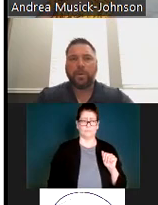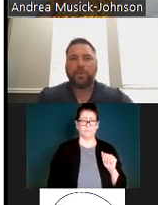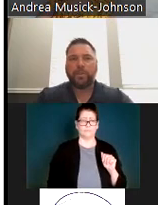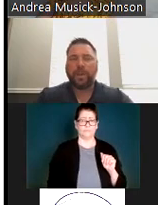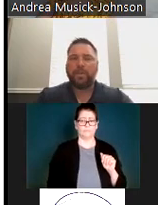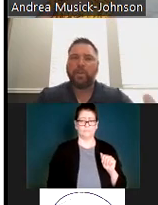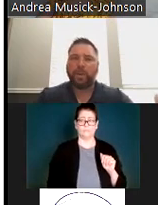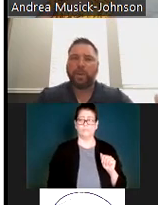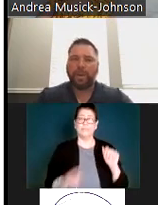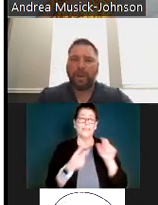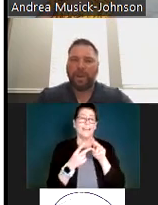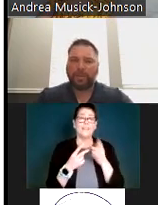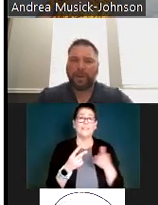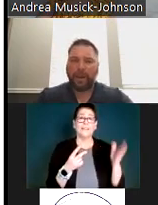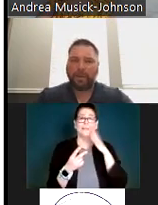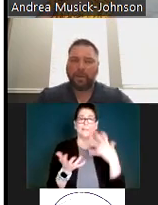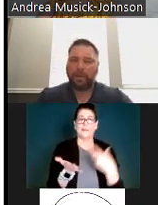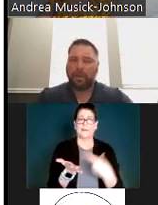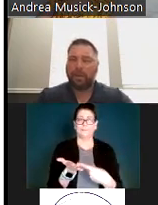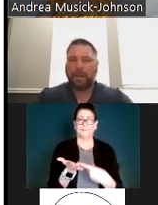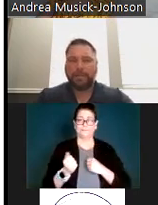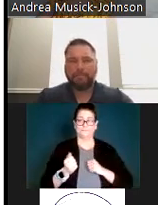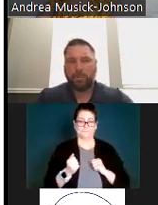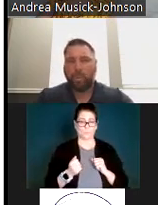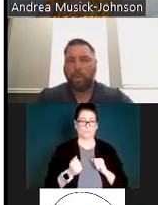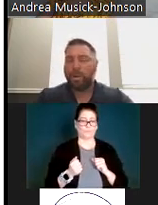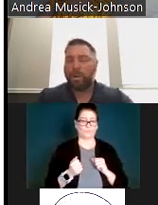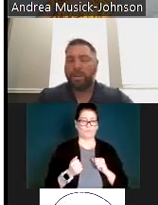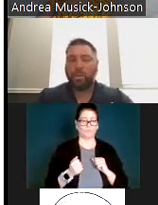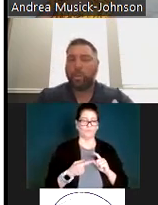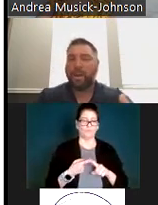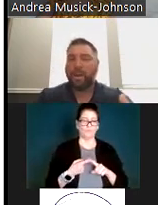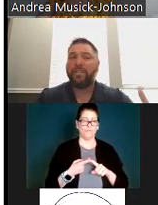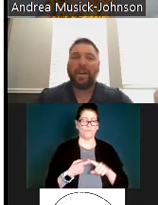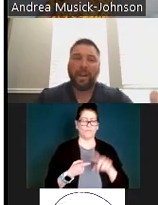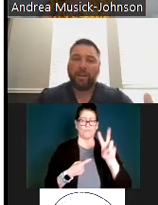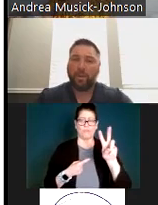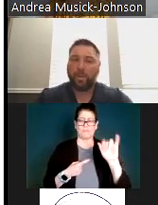So there's a couple of things we want to talk about today. One is what is vine?